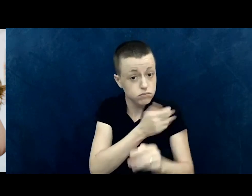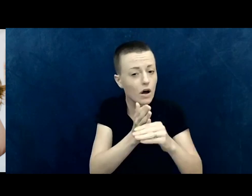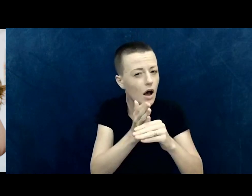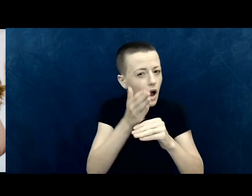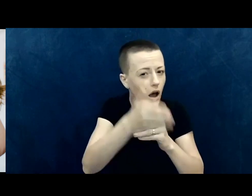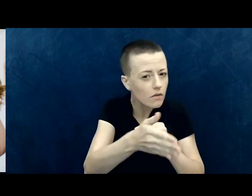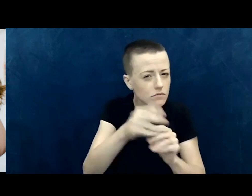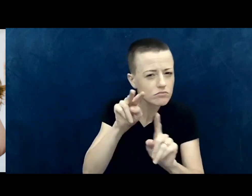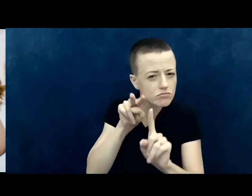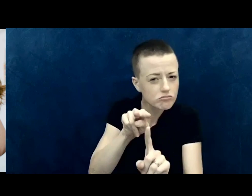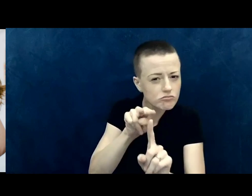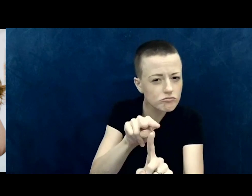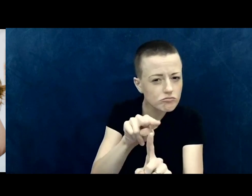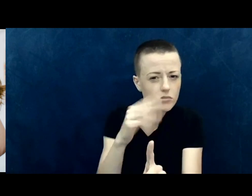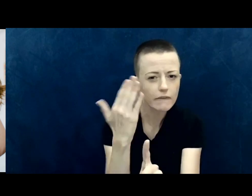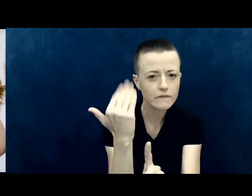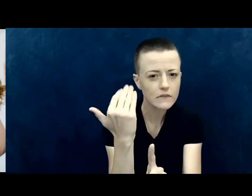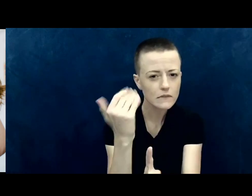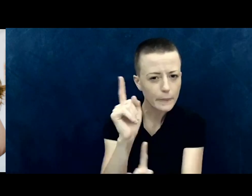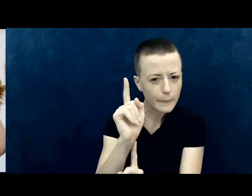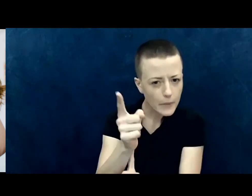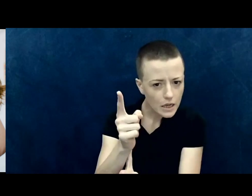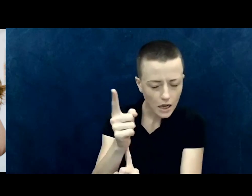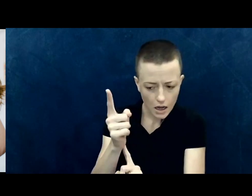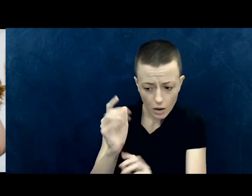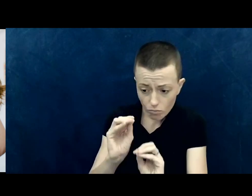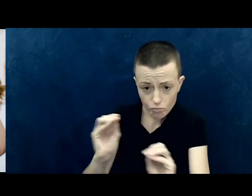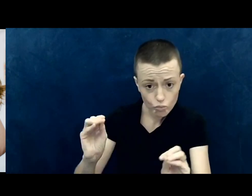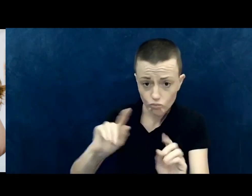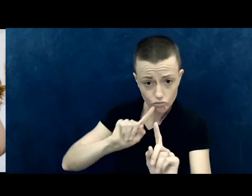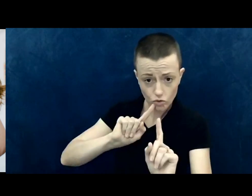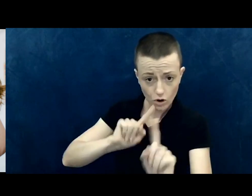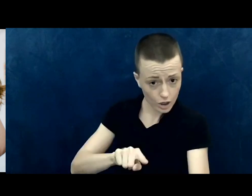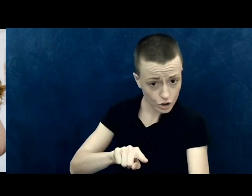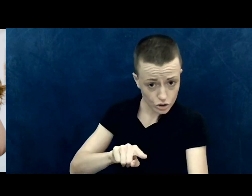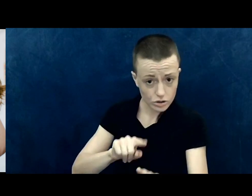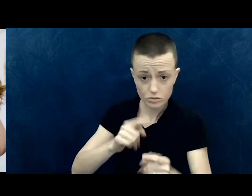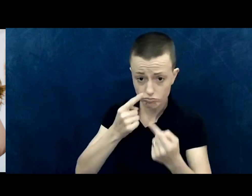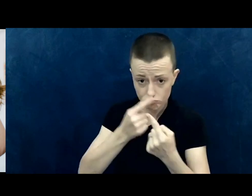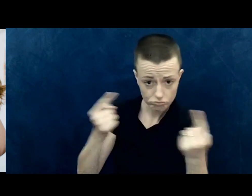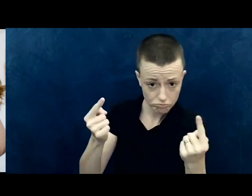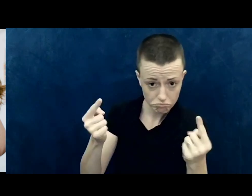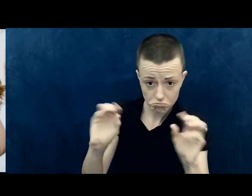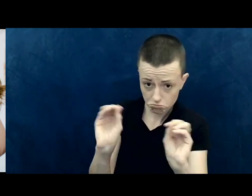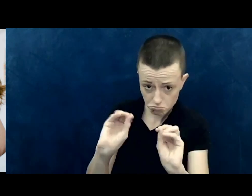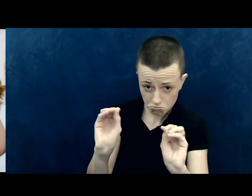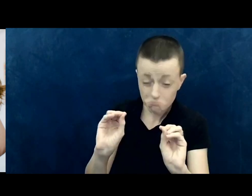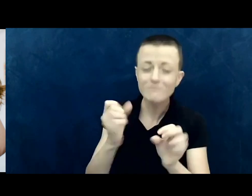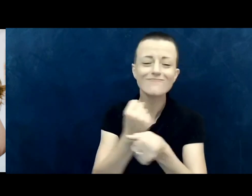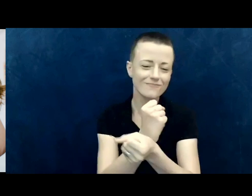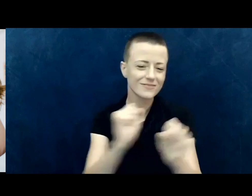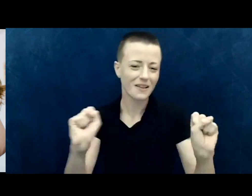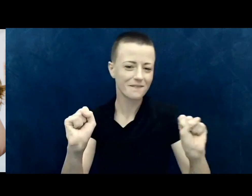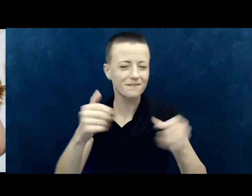Everyone is monitored for at least 15 minutes after vaccination, so that if a reaction happens, it can be quickly and safely treated.